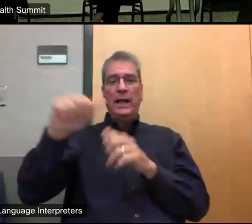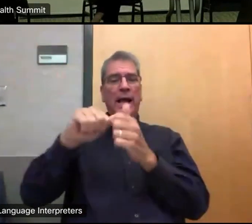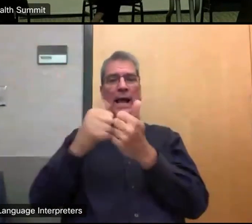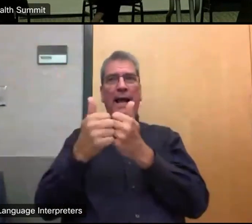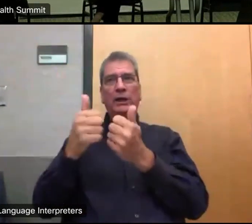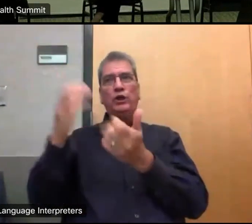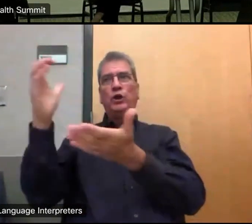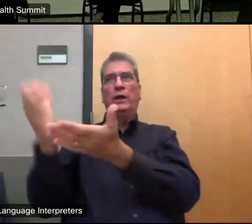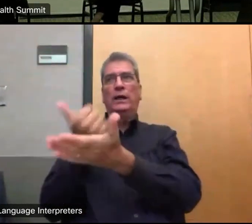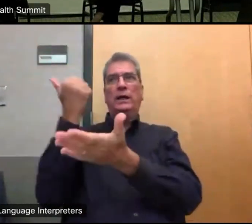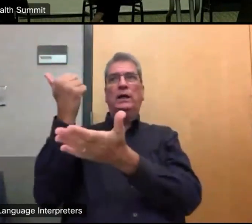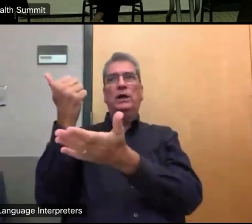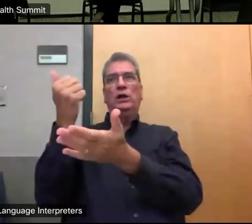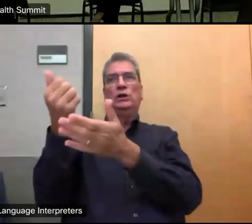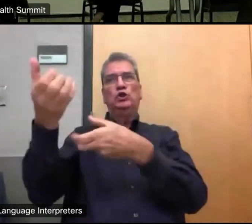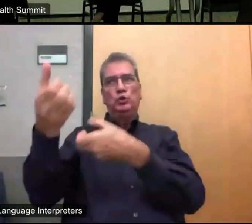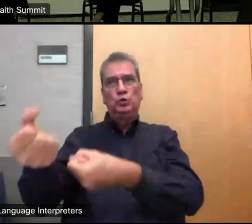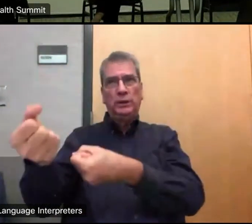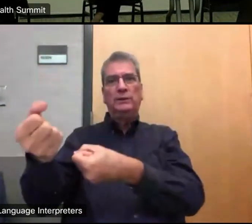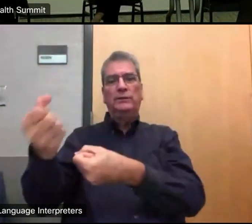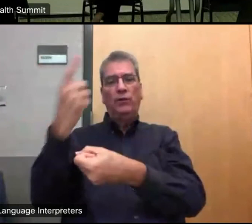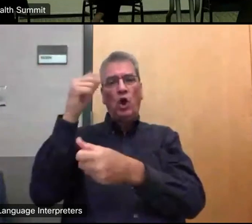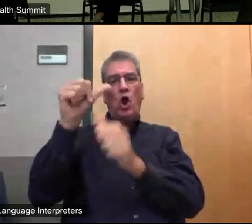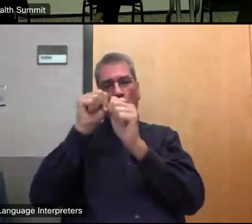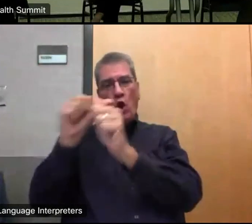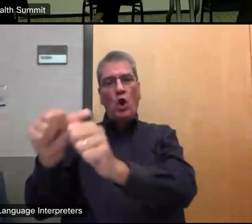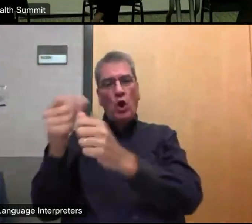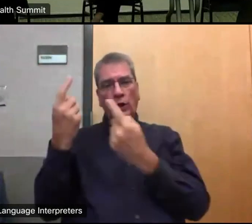So that's a great that's a great point. And that covers naturally the political spectrum.